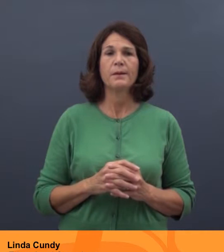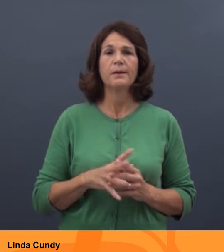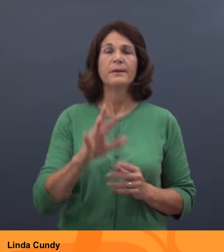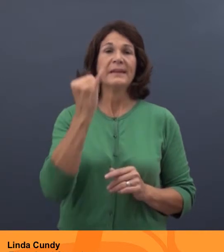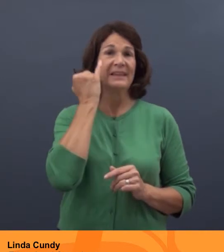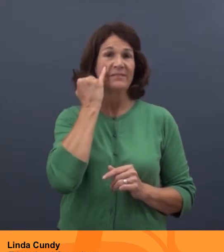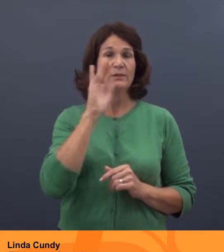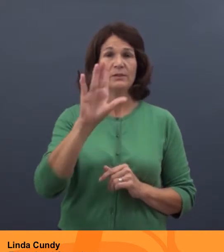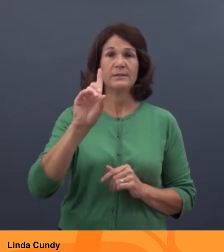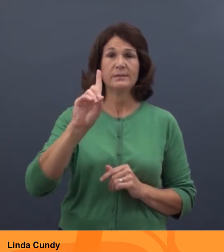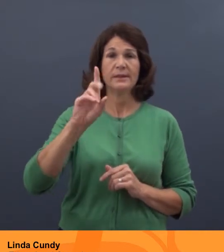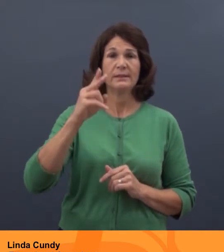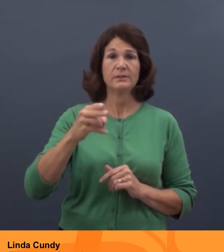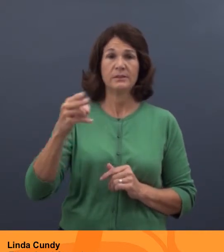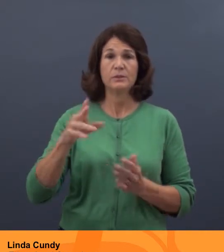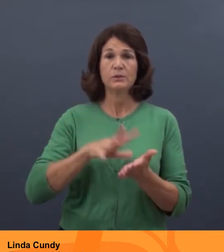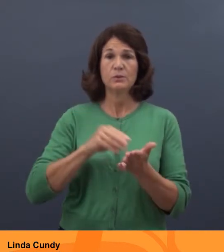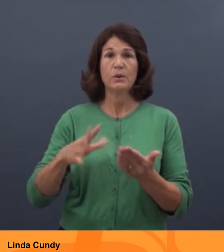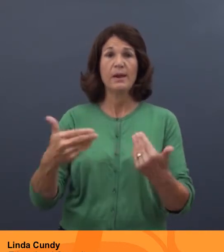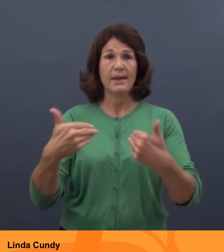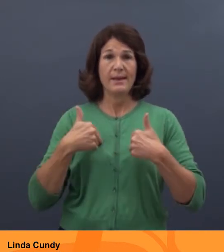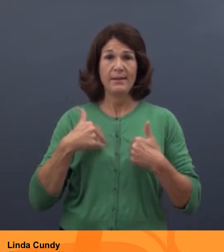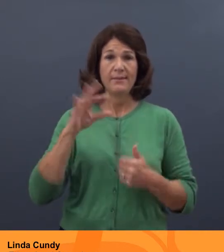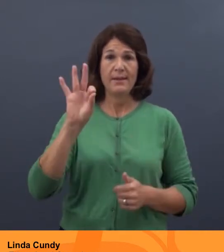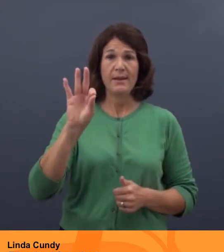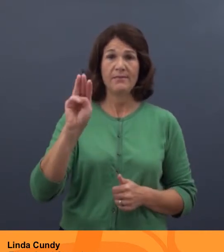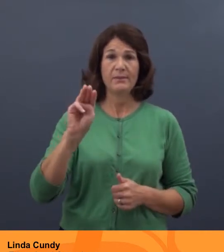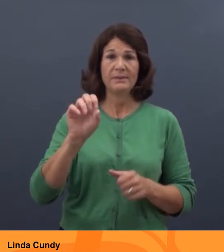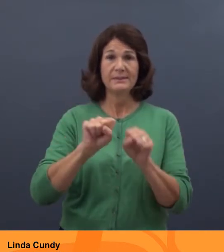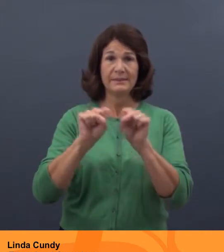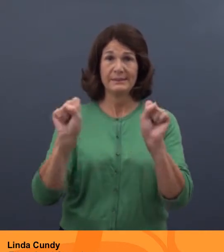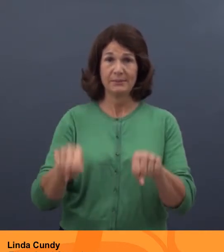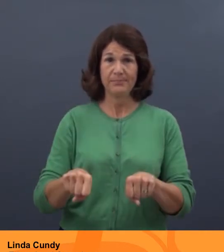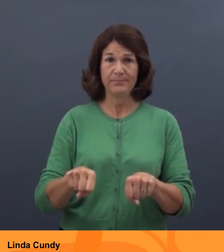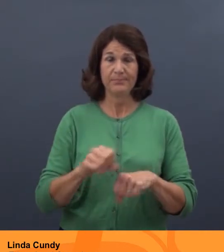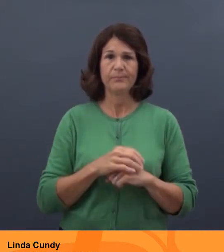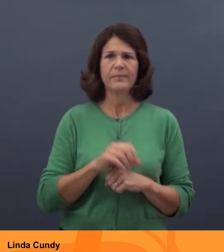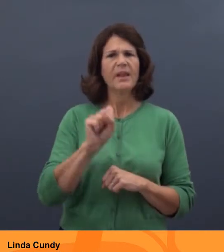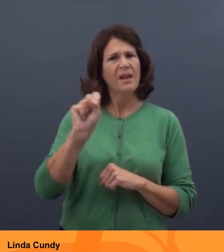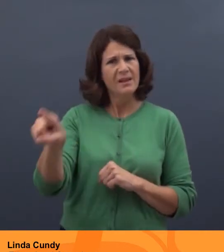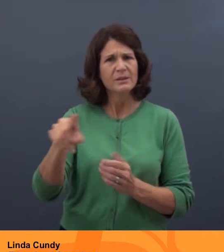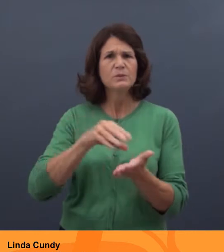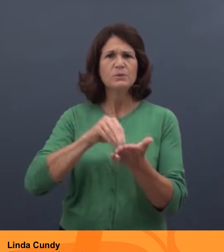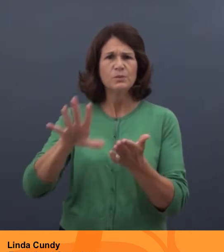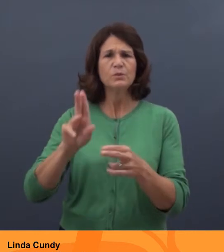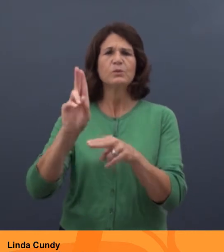If your deaf and hard of hearing student has an FM system ask the other students to hold